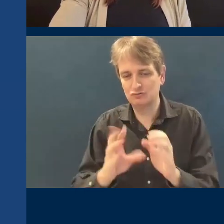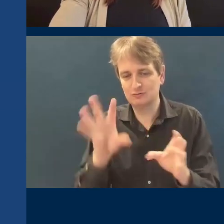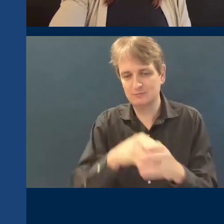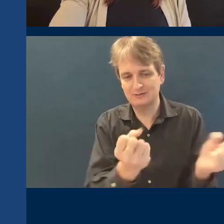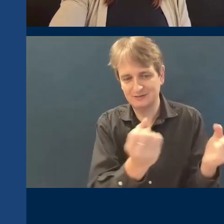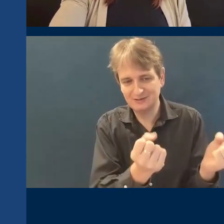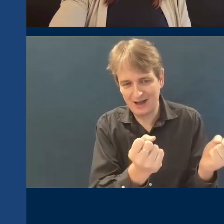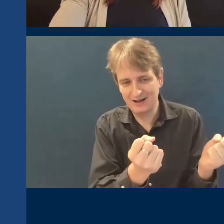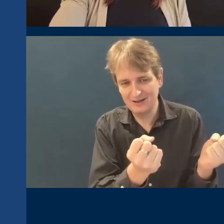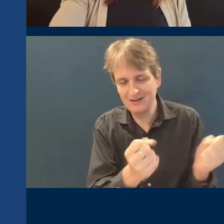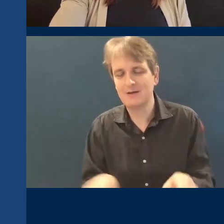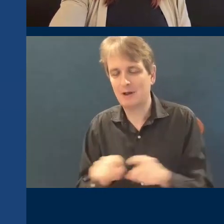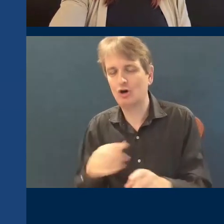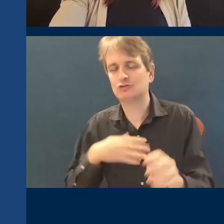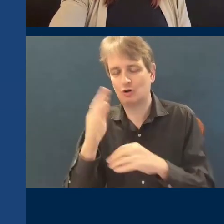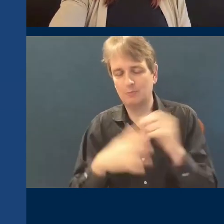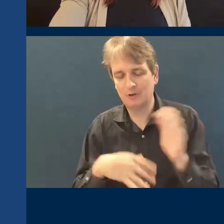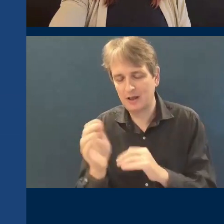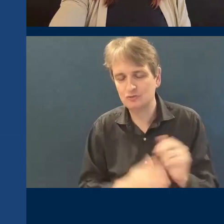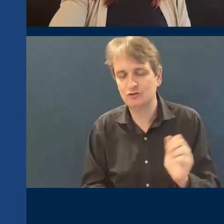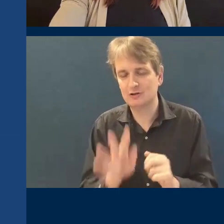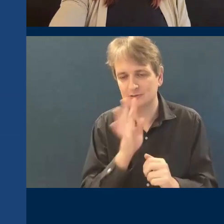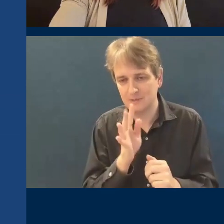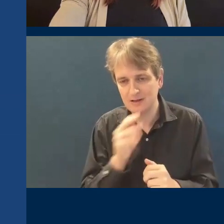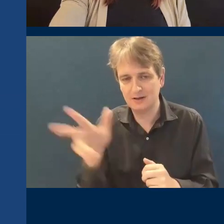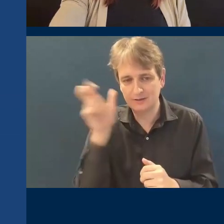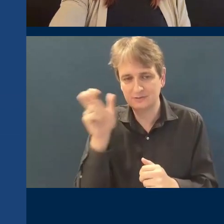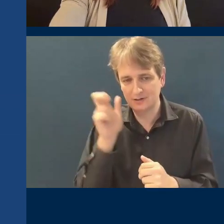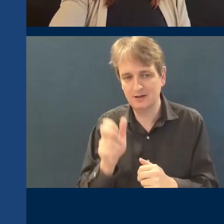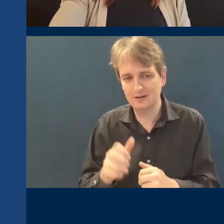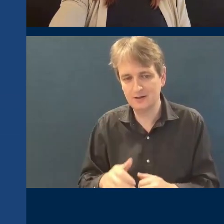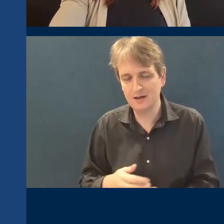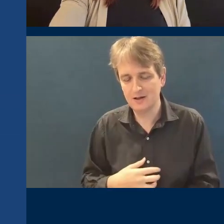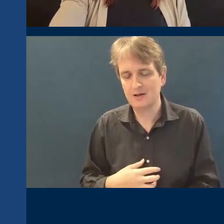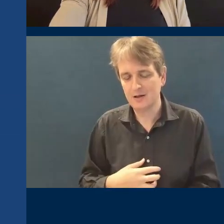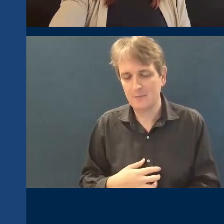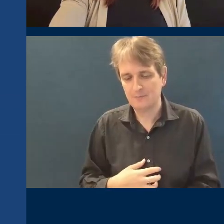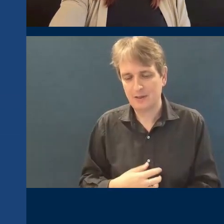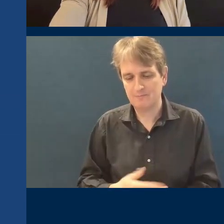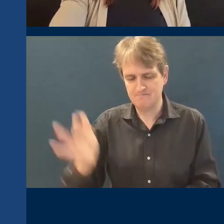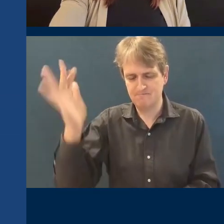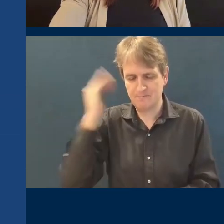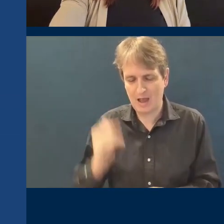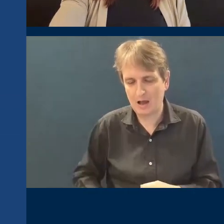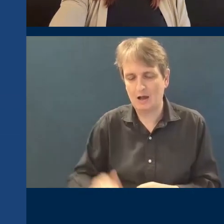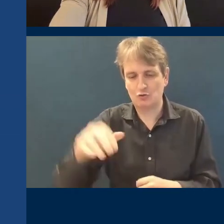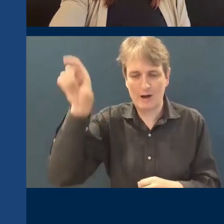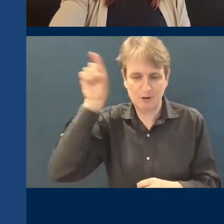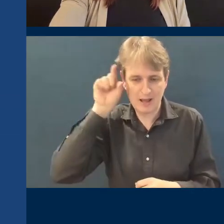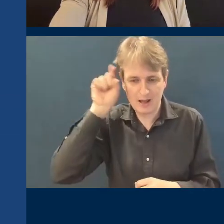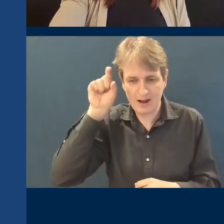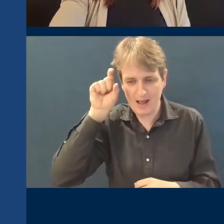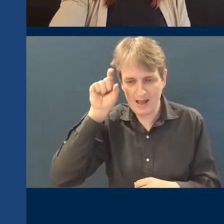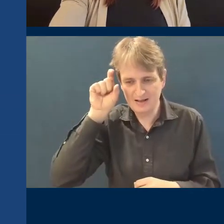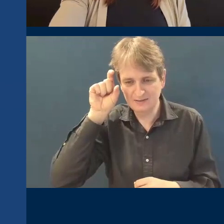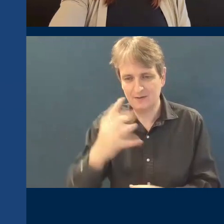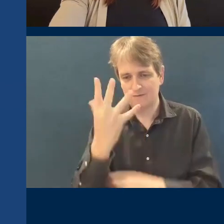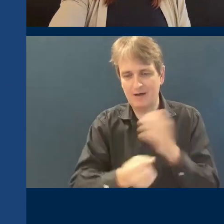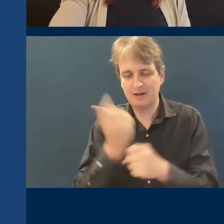So I'm interested in different ways of accessing both. Sign. I'm also comfortable with using spoken language.